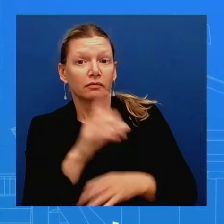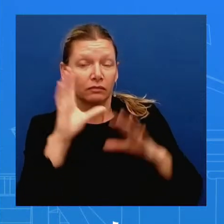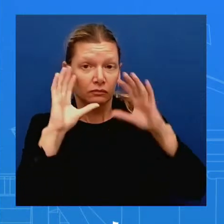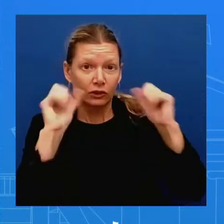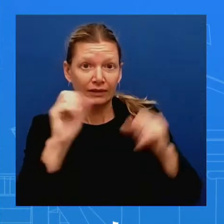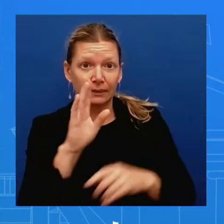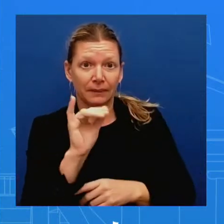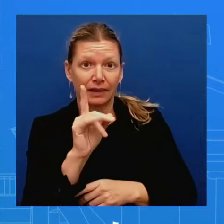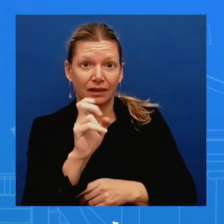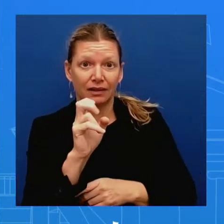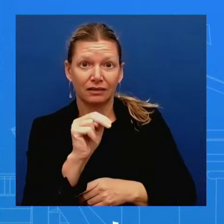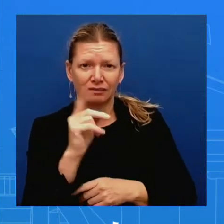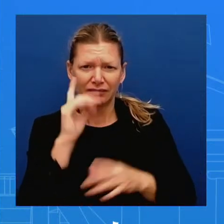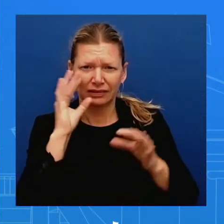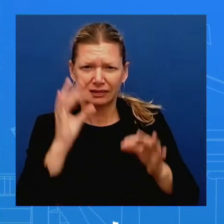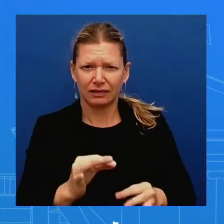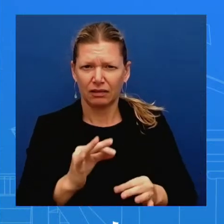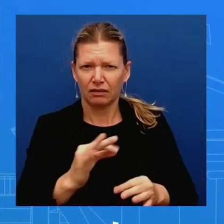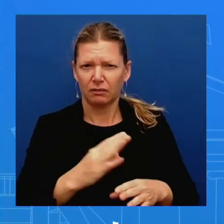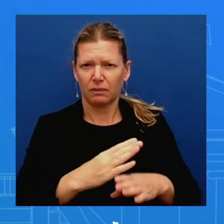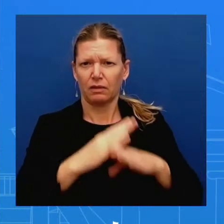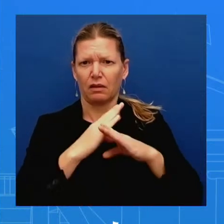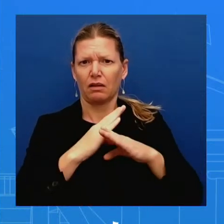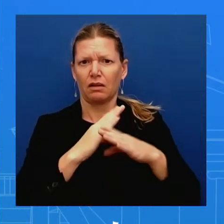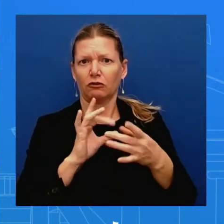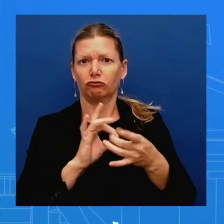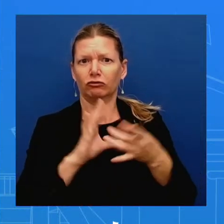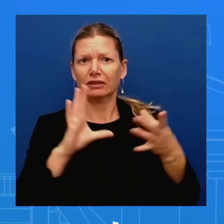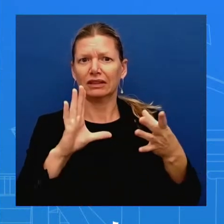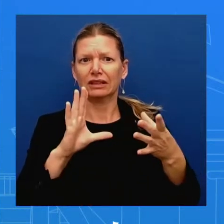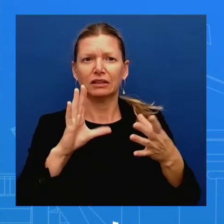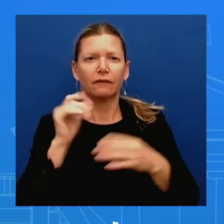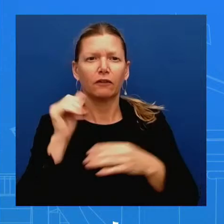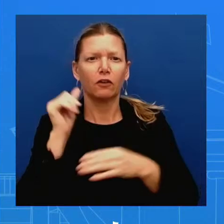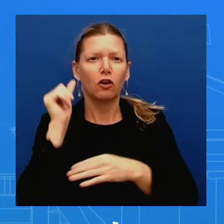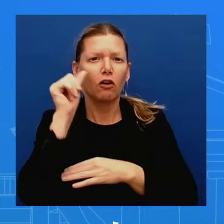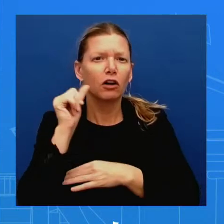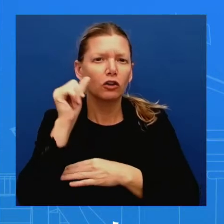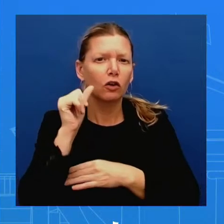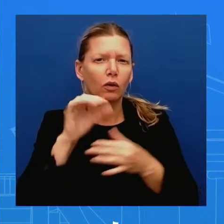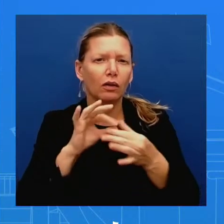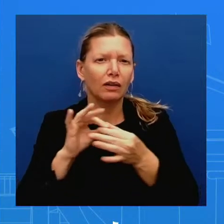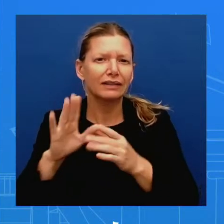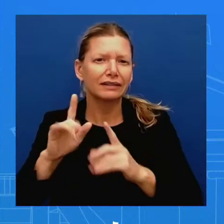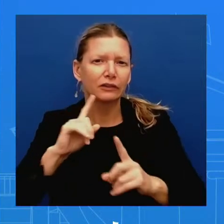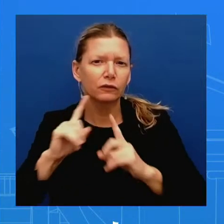And obviously, the letter from the White House Counsel laid out the reasons about the concerns it being used for political purposes.